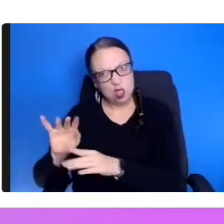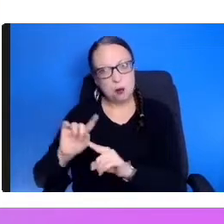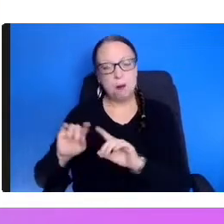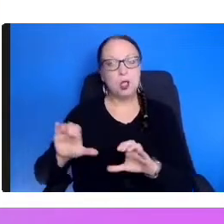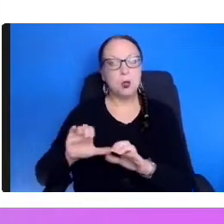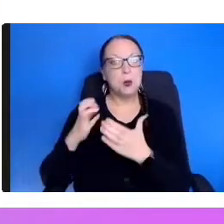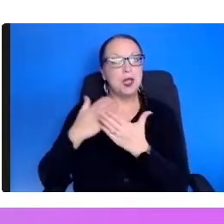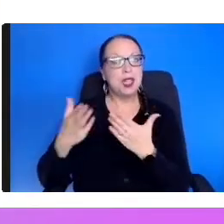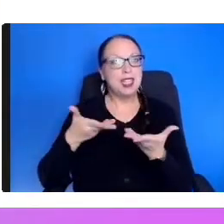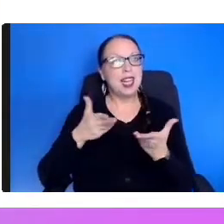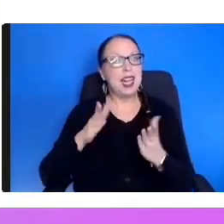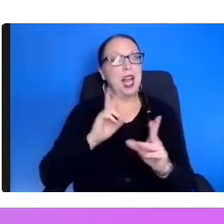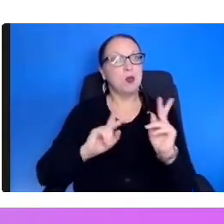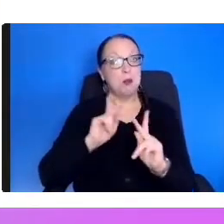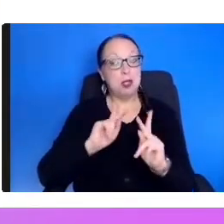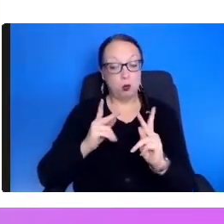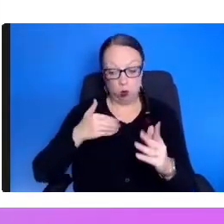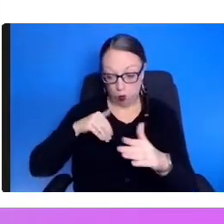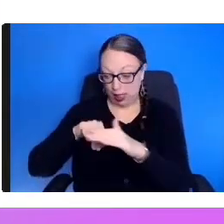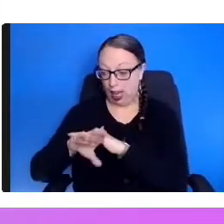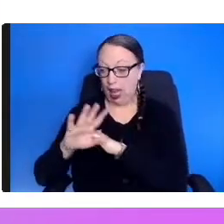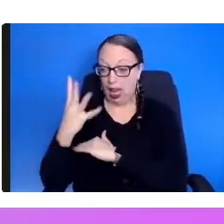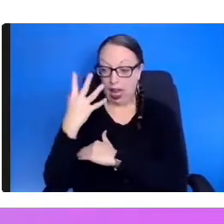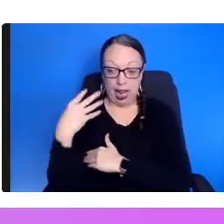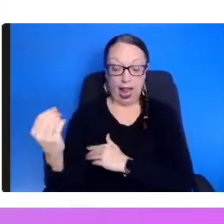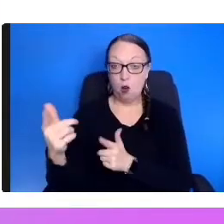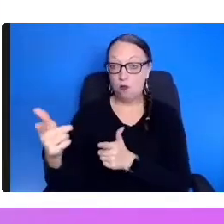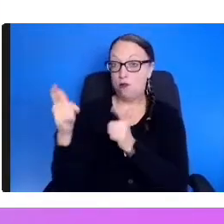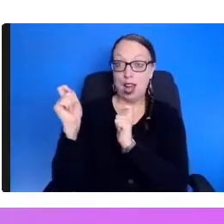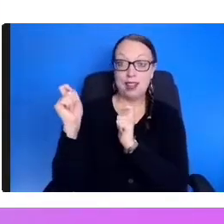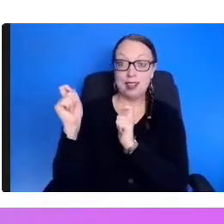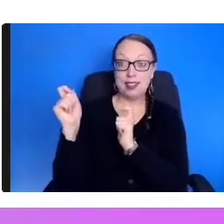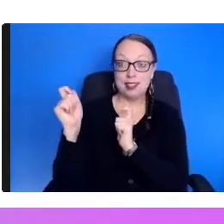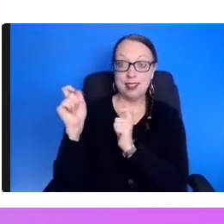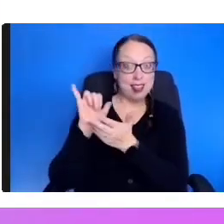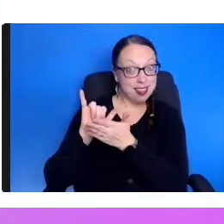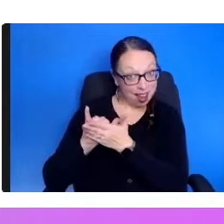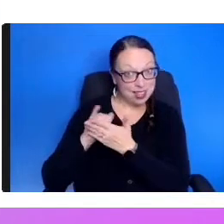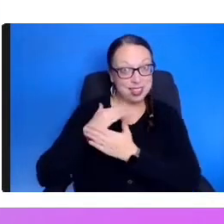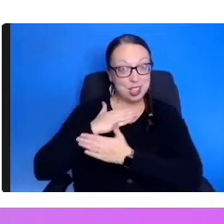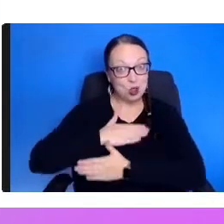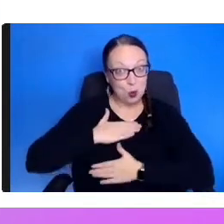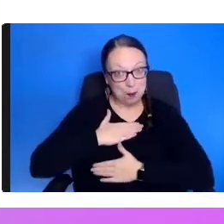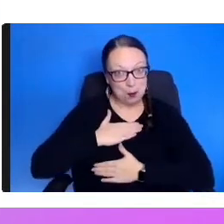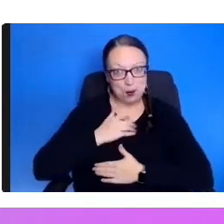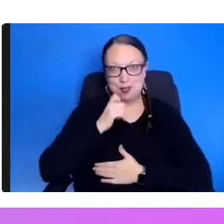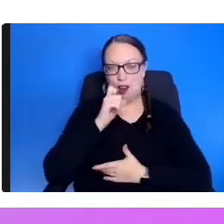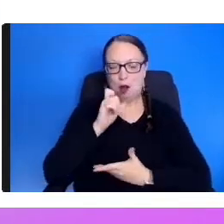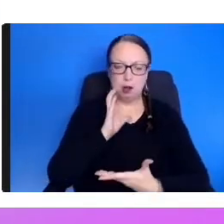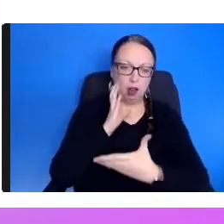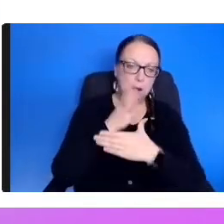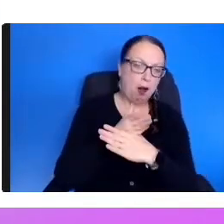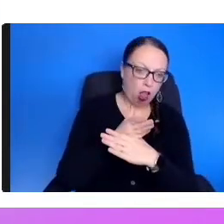to get on with the rest of their day quickly that's still delightful, not being a disturbance in their day creates delight